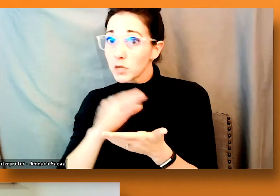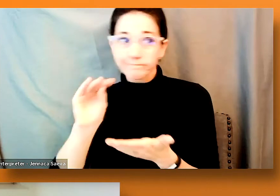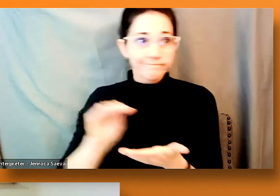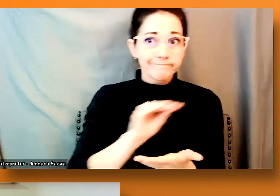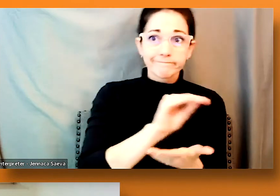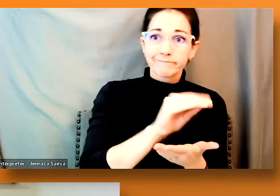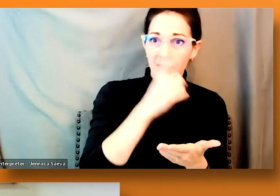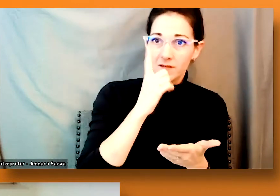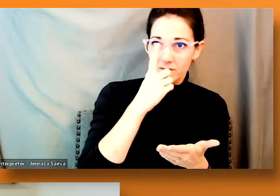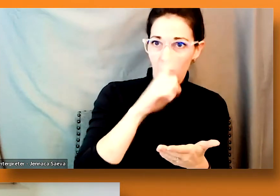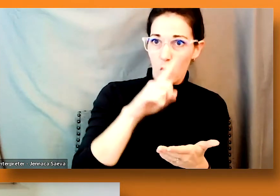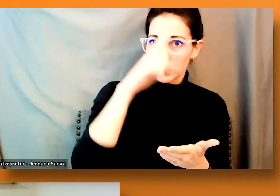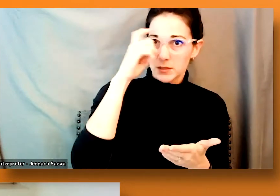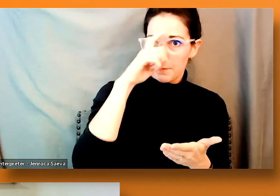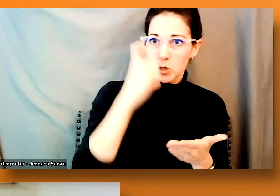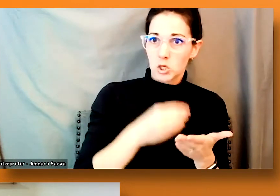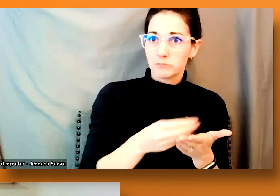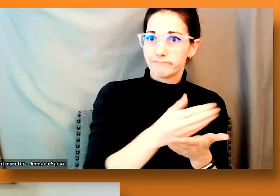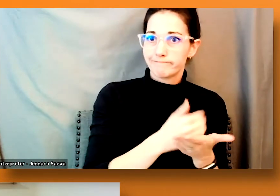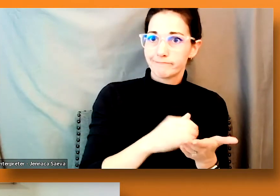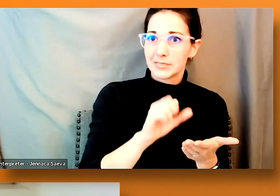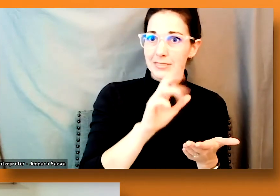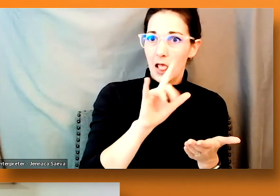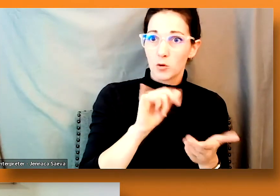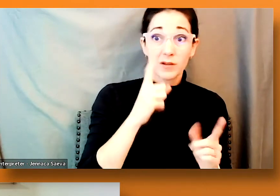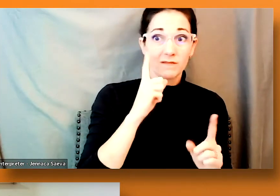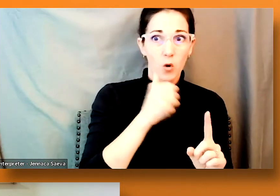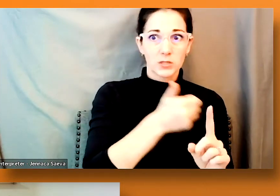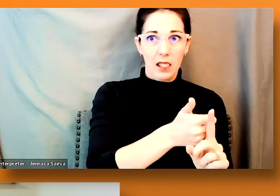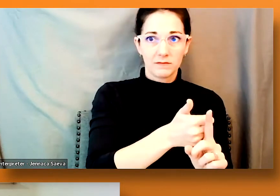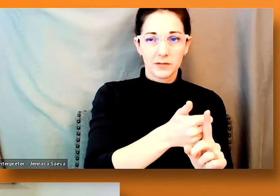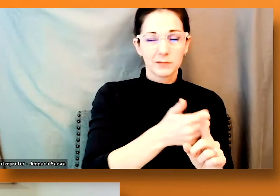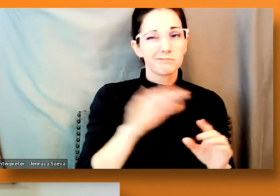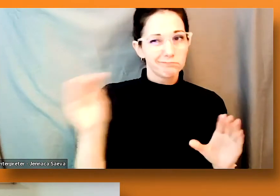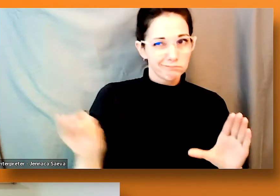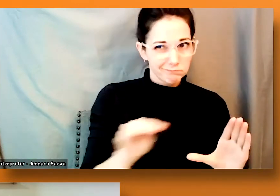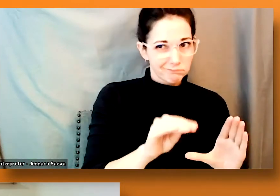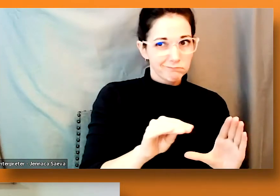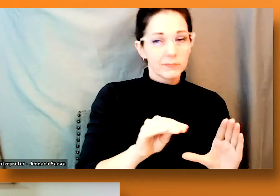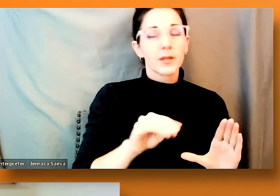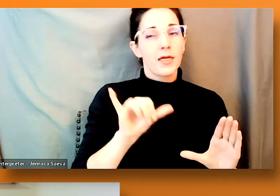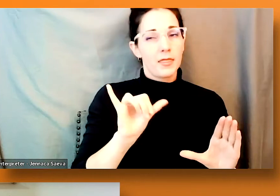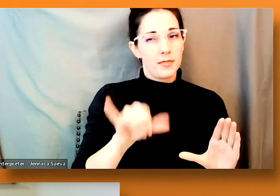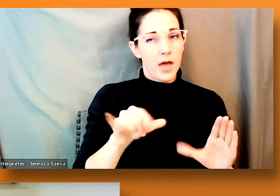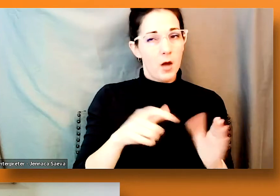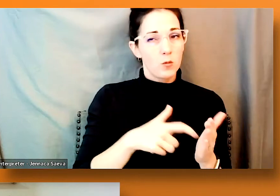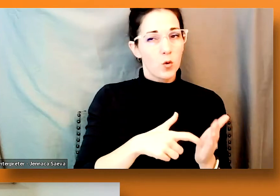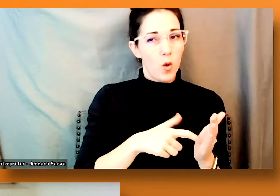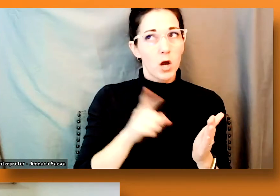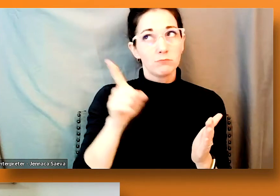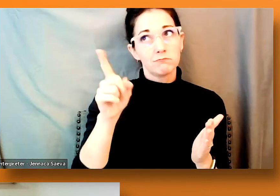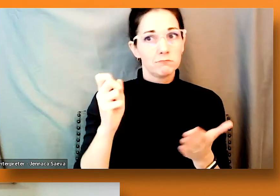and use it for summer salary for yourself. Things like that, depending on the amount,